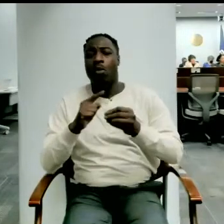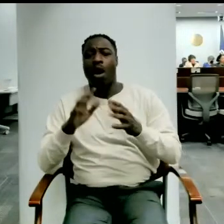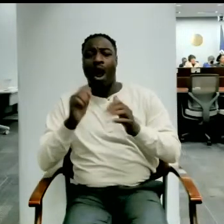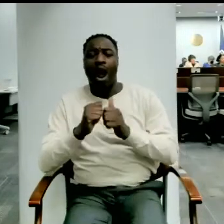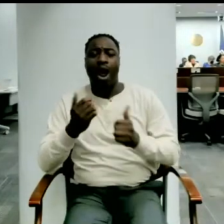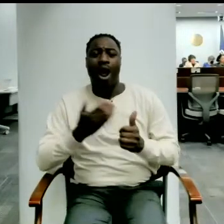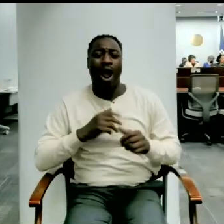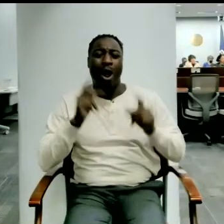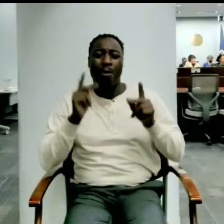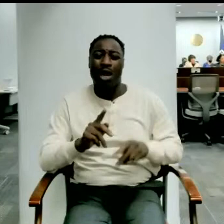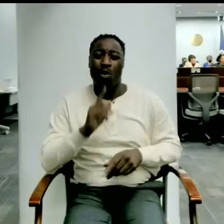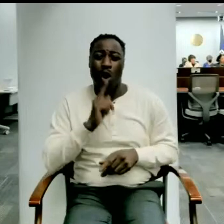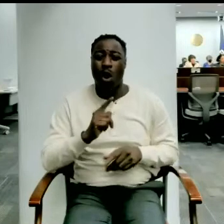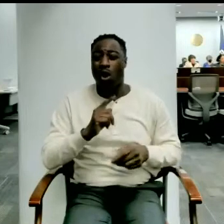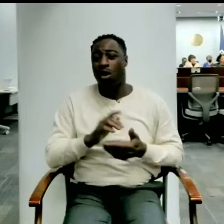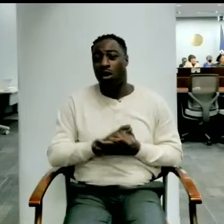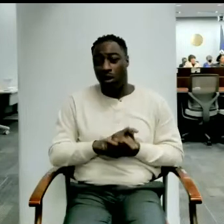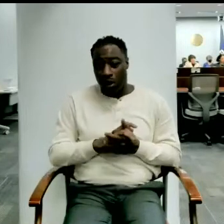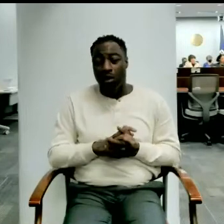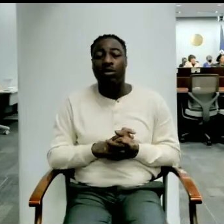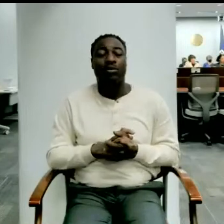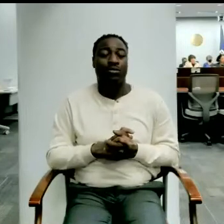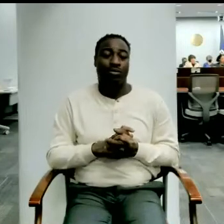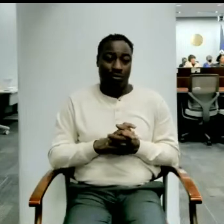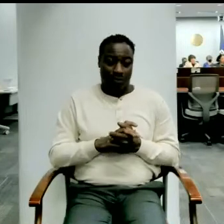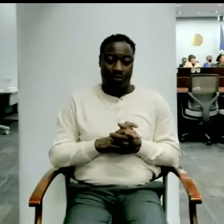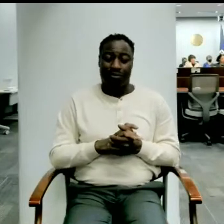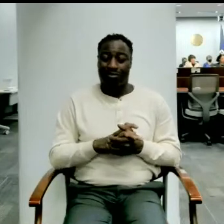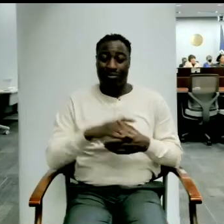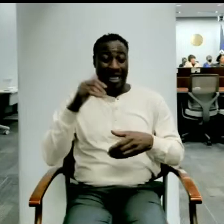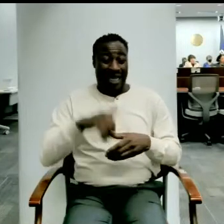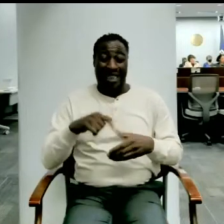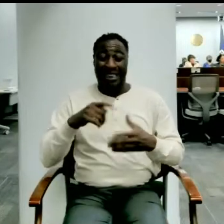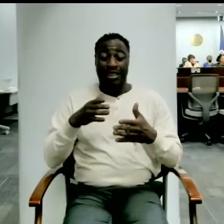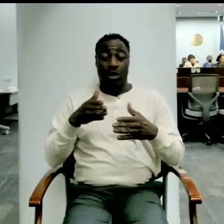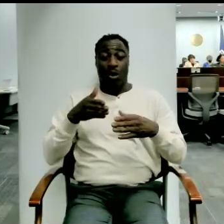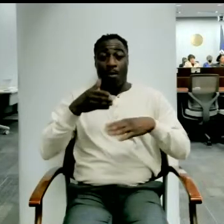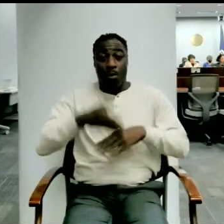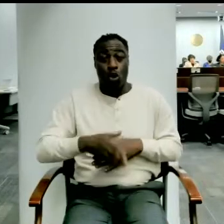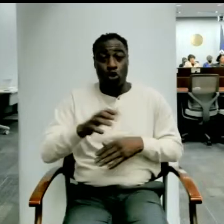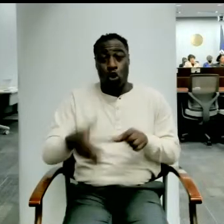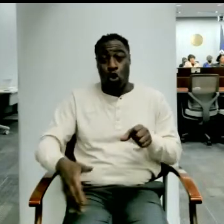our people are in this post COVID environment, the mental health issues, we know many of our